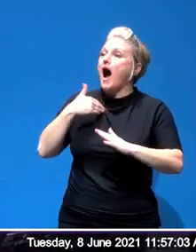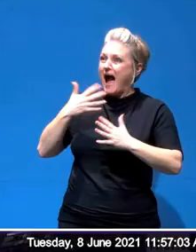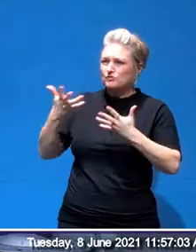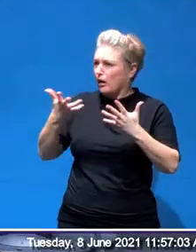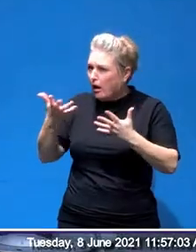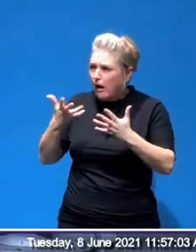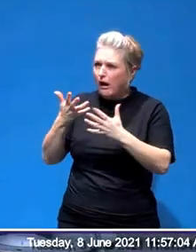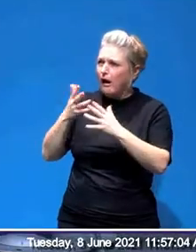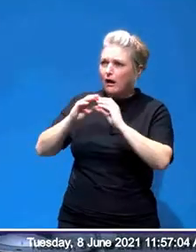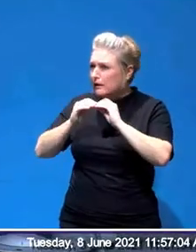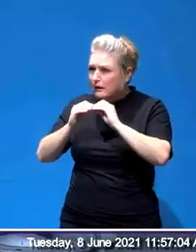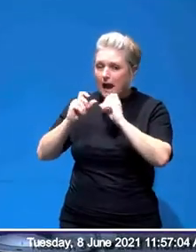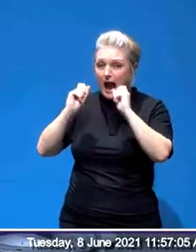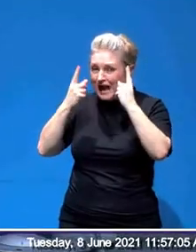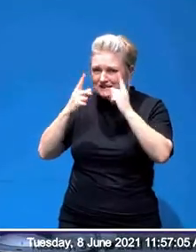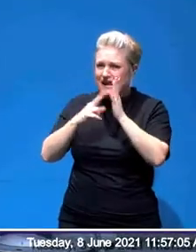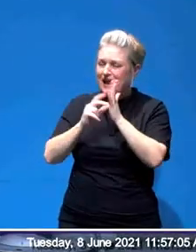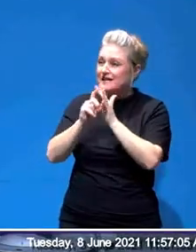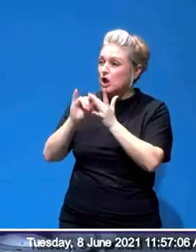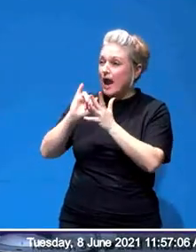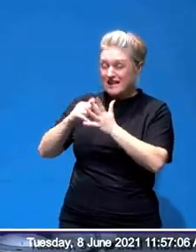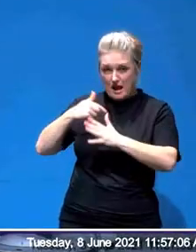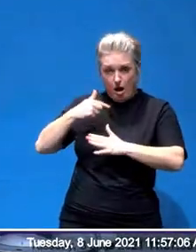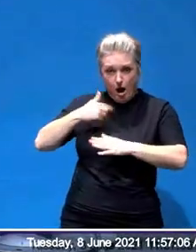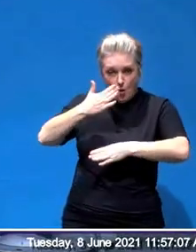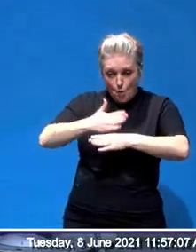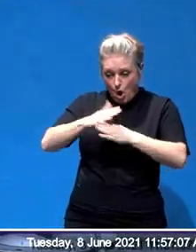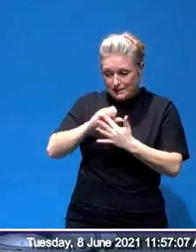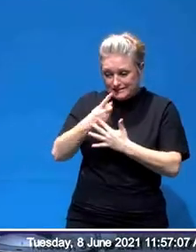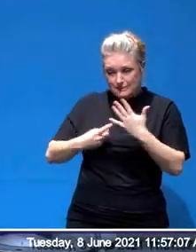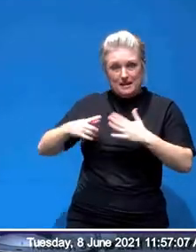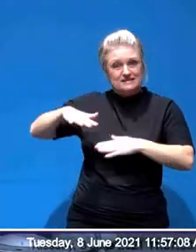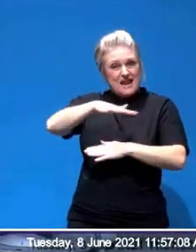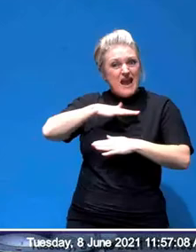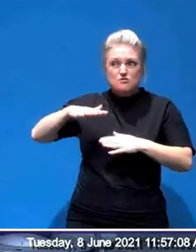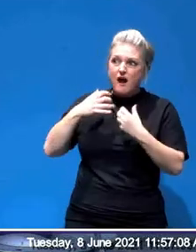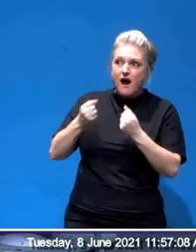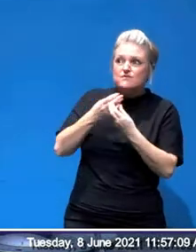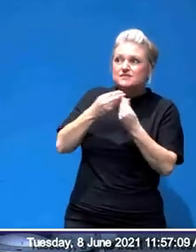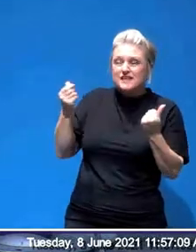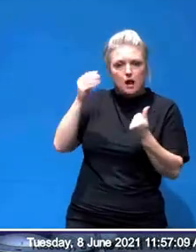You go on to describe what you had taken on in terms of the